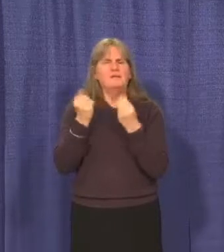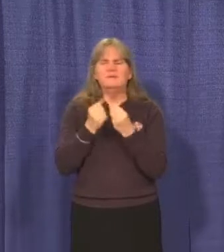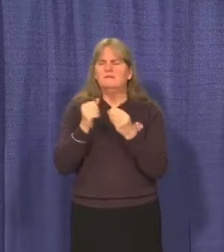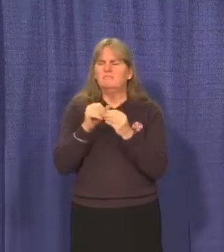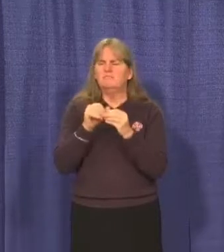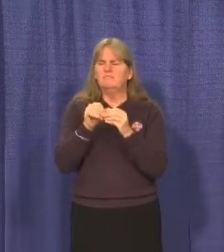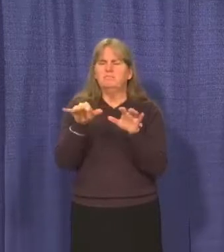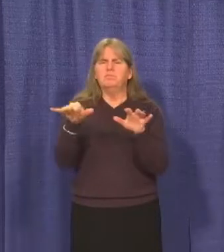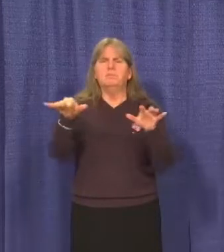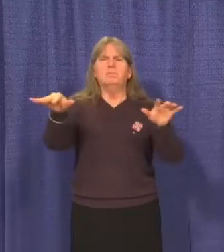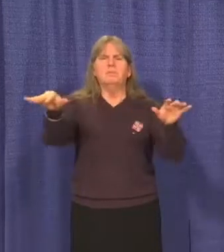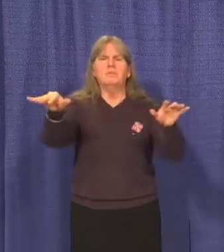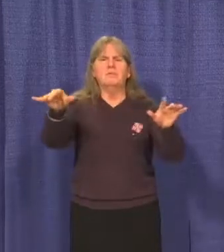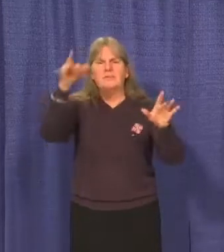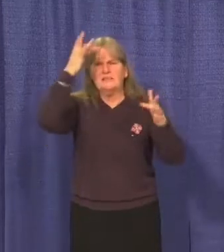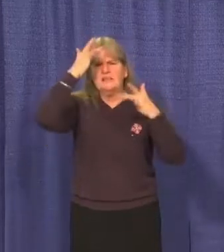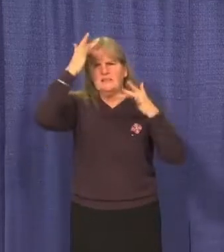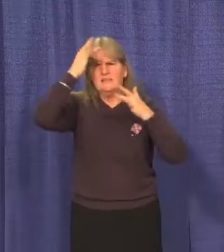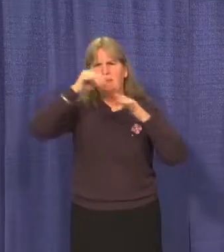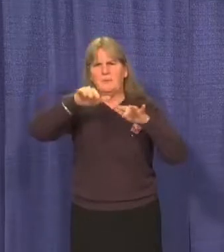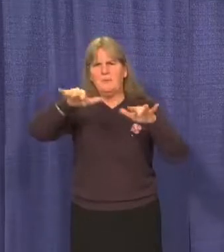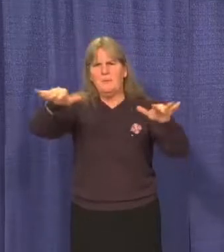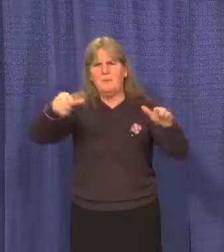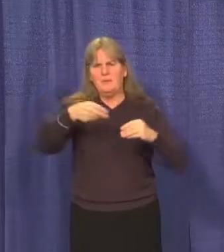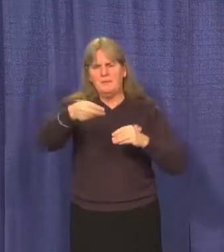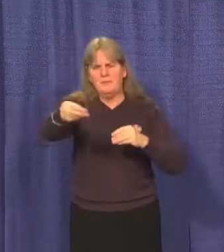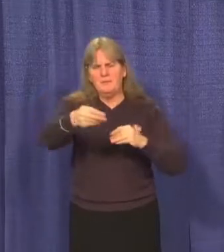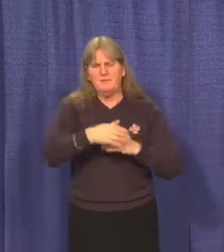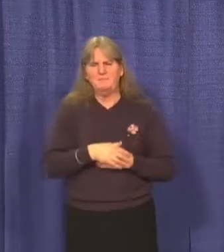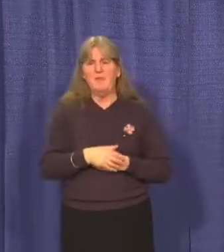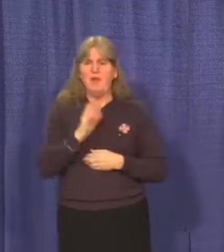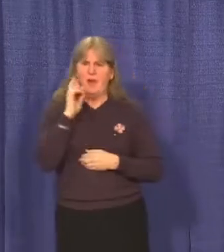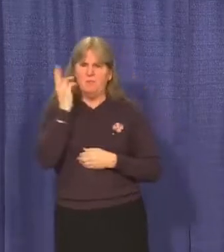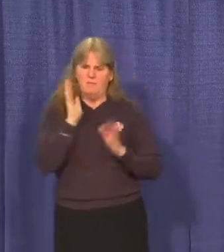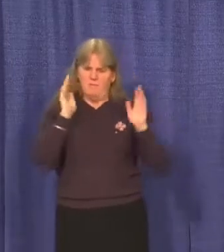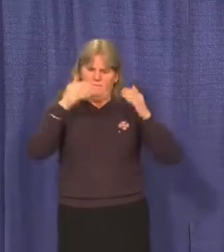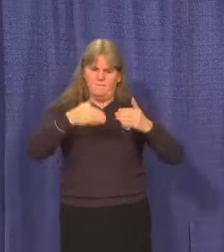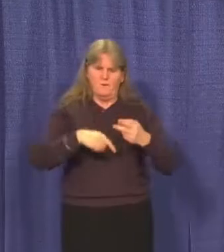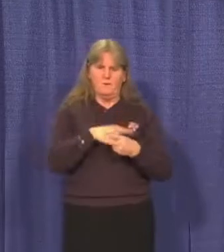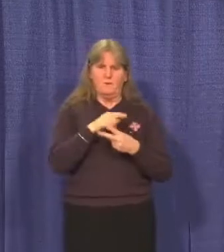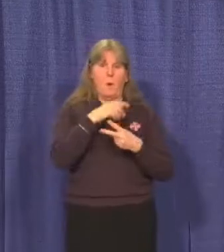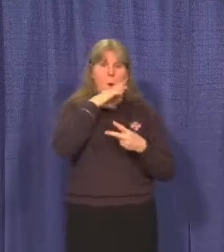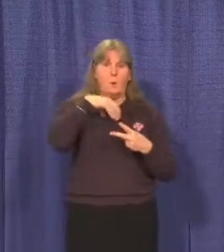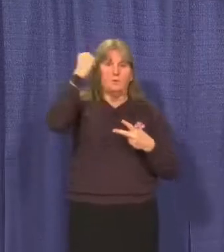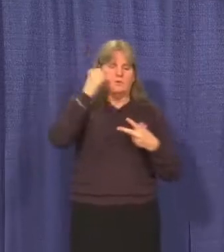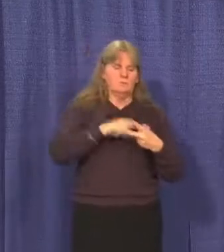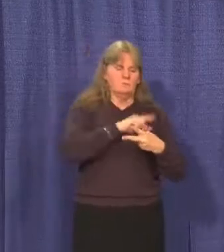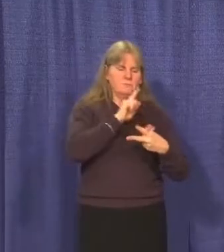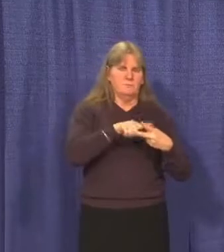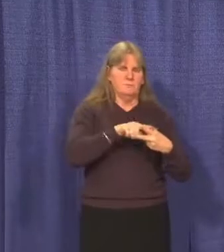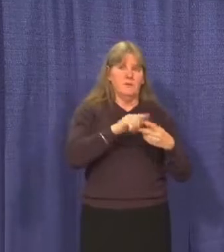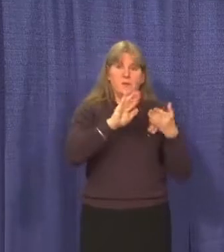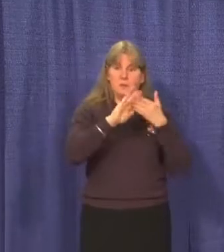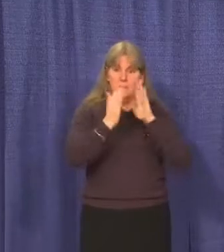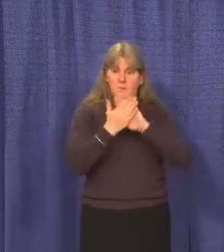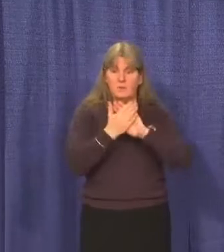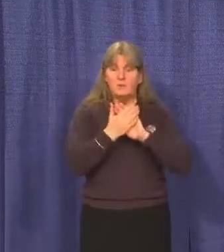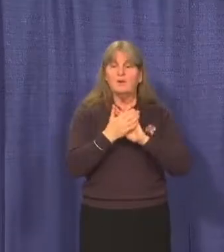easily. That is why our current focus is on these groups. Older individuals, communities,